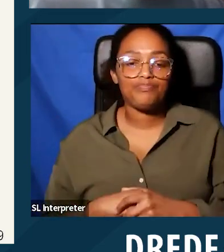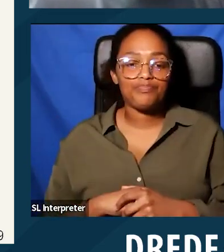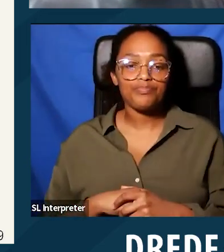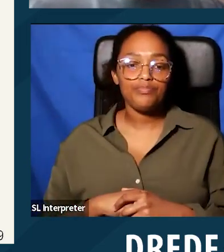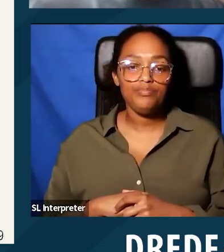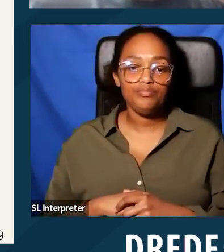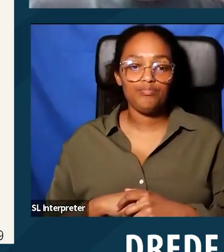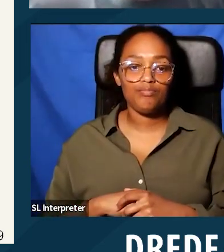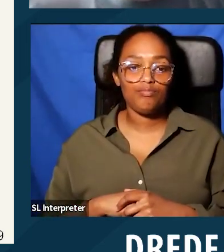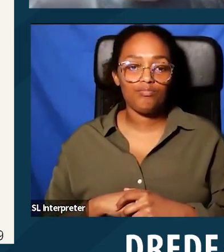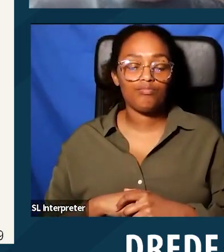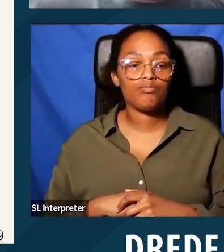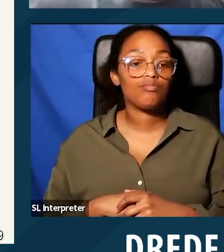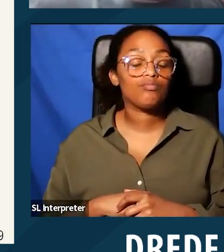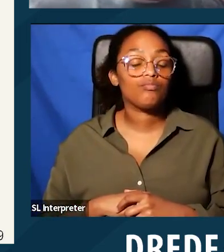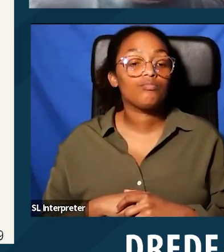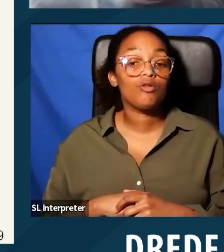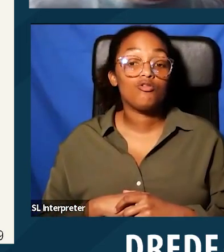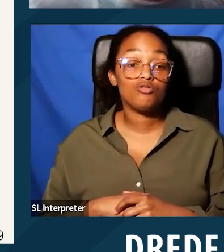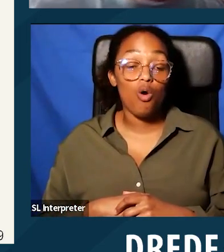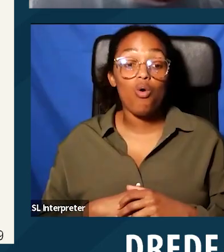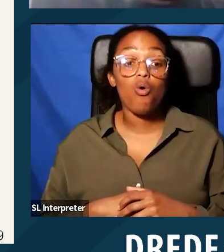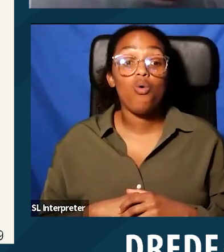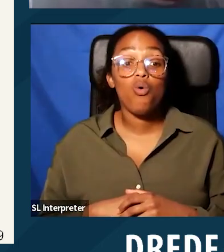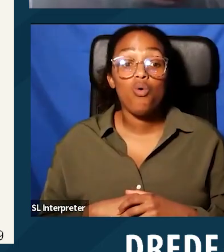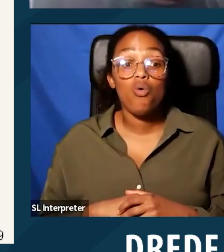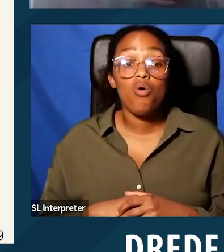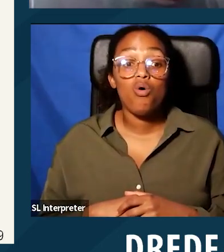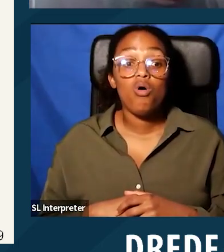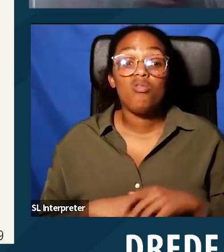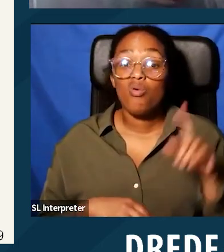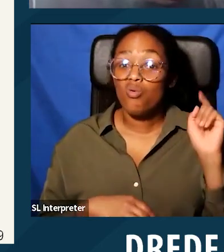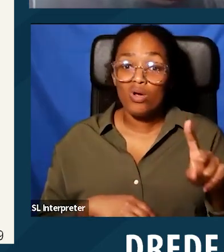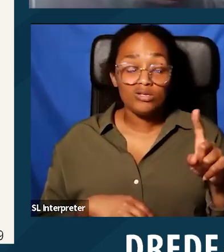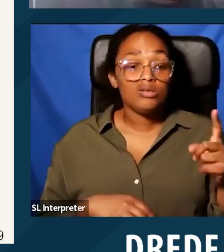What do we say to our Attorney General and Governor? Withdraw